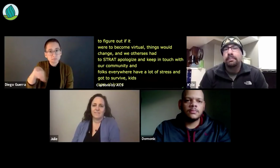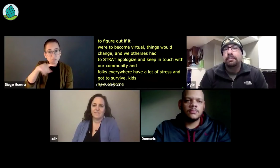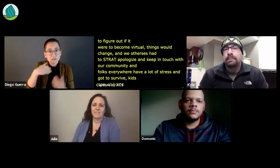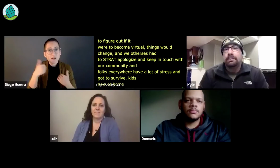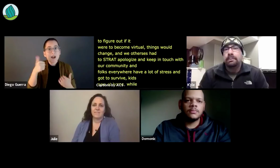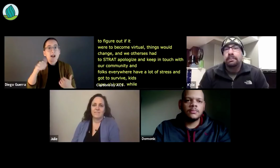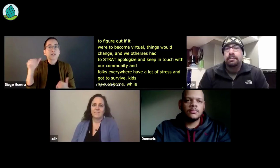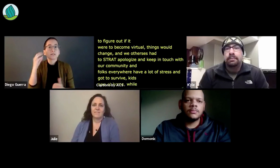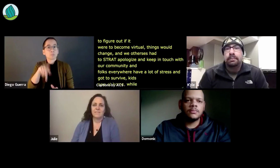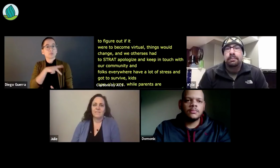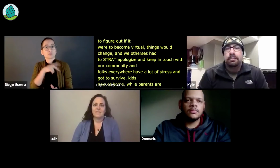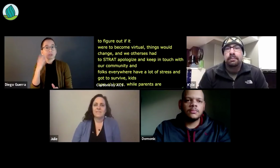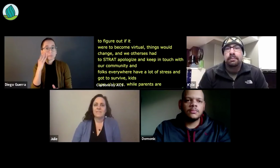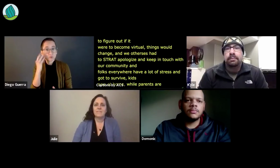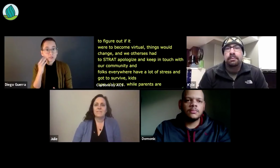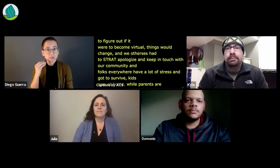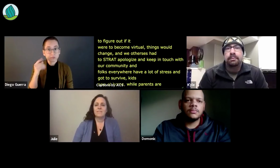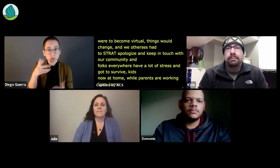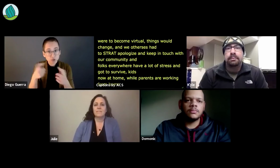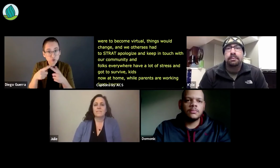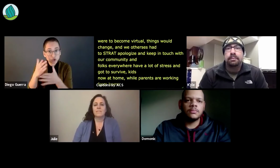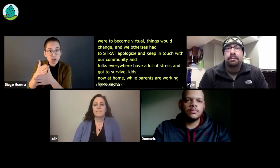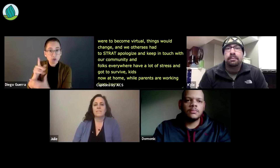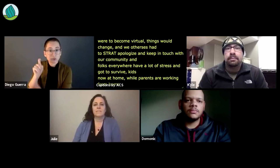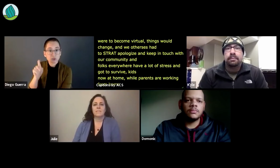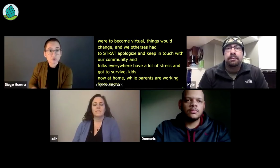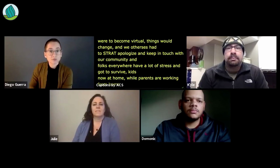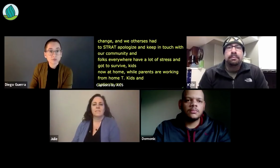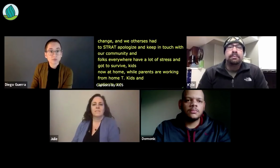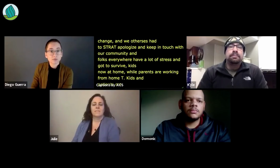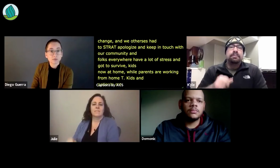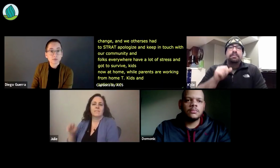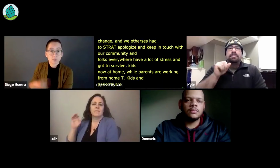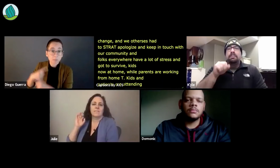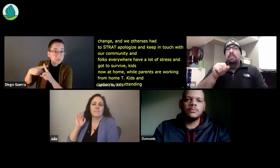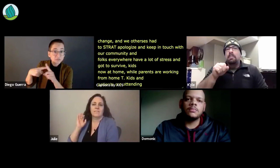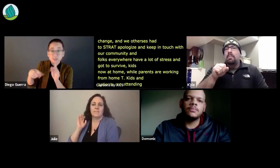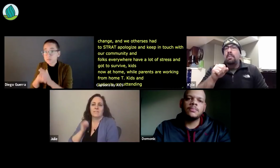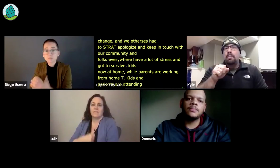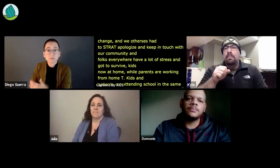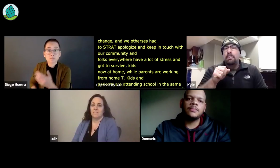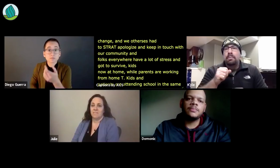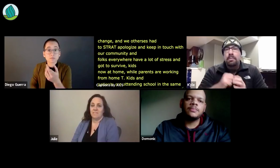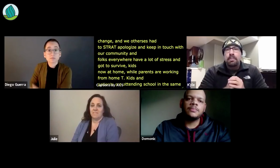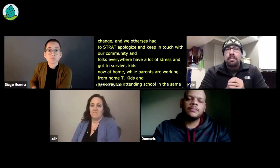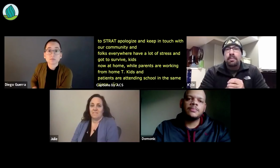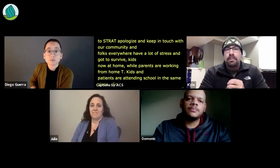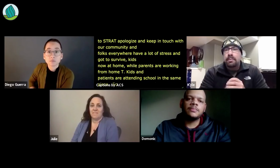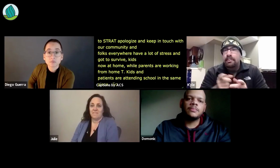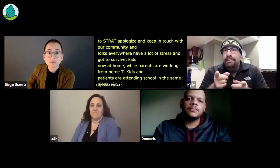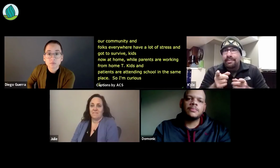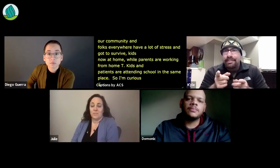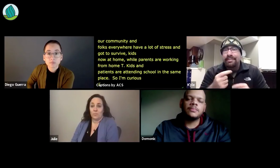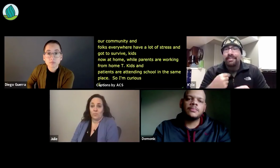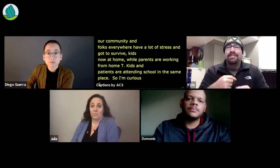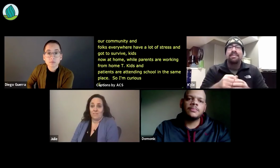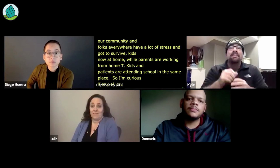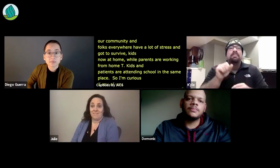And so I'm curious if any of you had any personal experiences in that respect that you would like to share-- positive, negative, regardless.